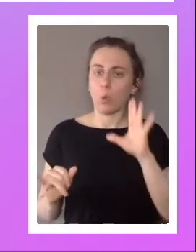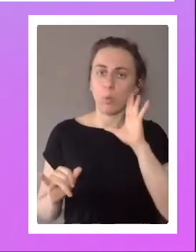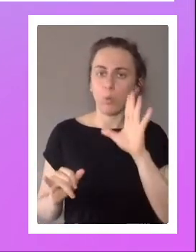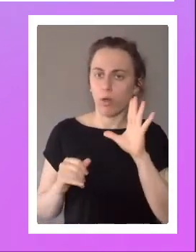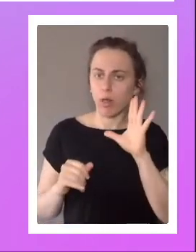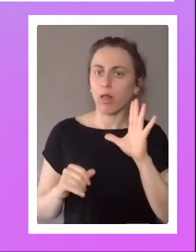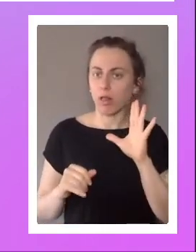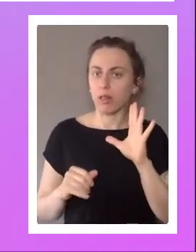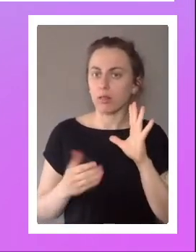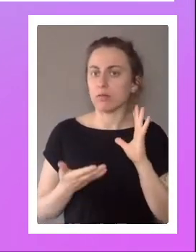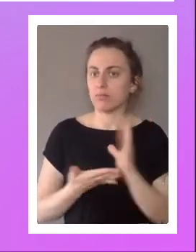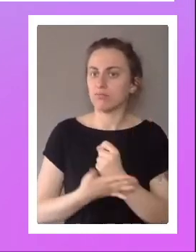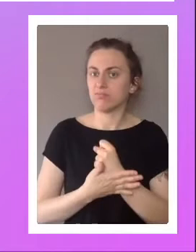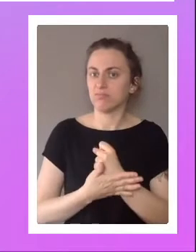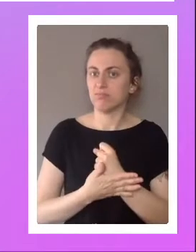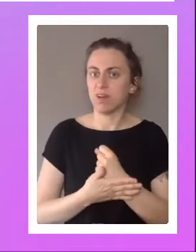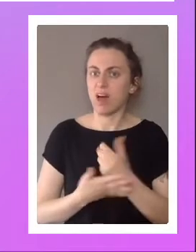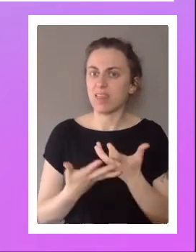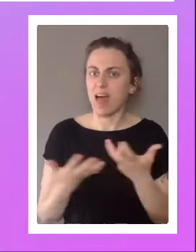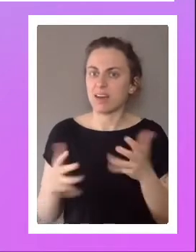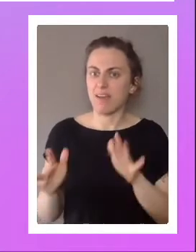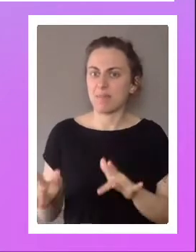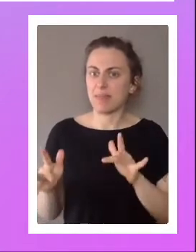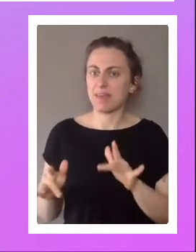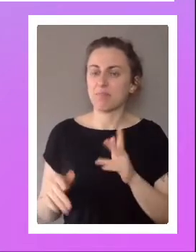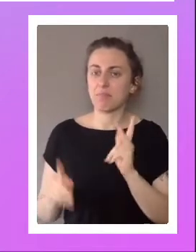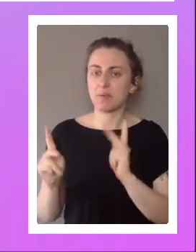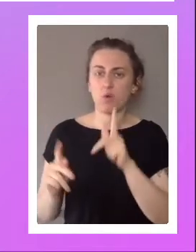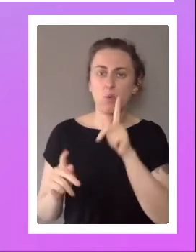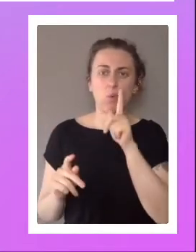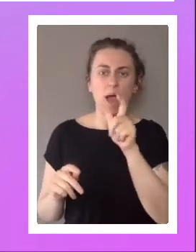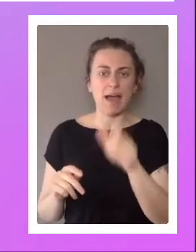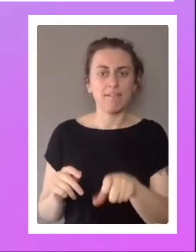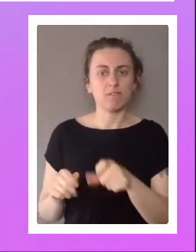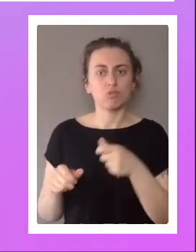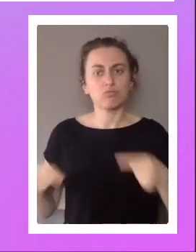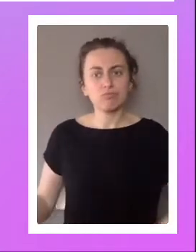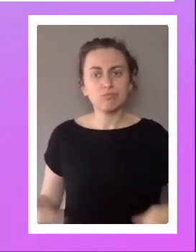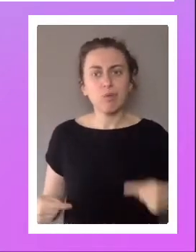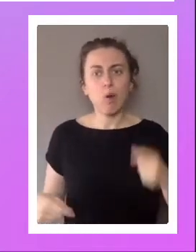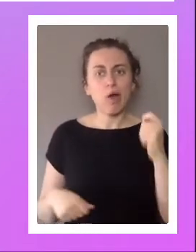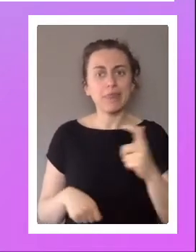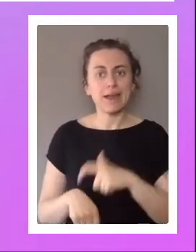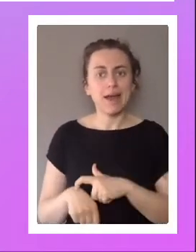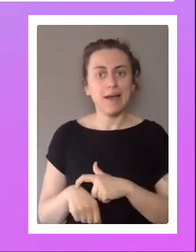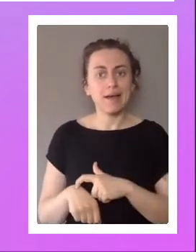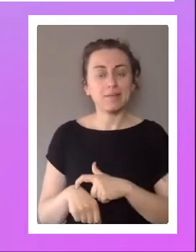for people who have to use wheelchairs all the time and can't find a ramp or an elevator